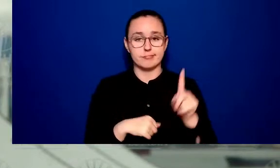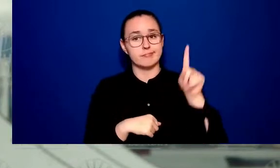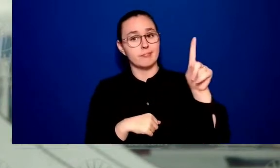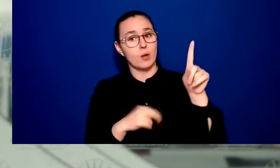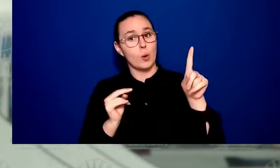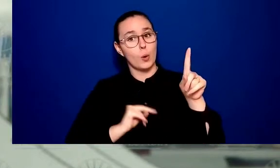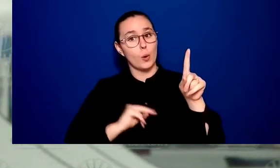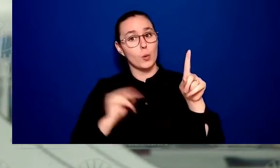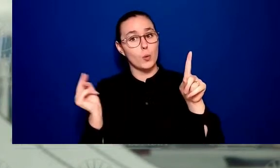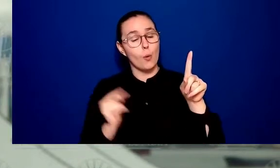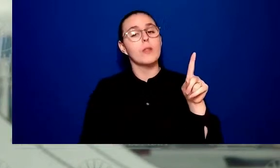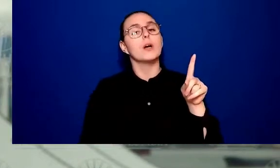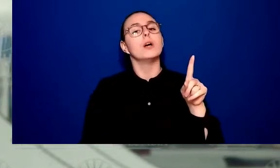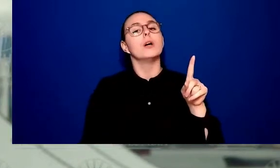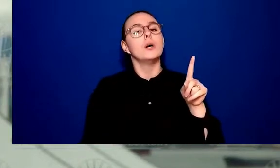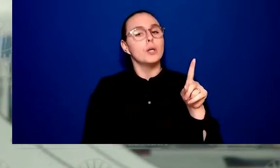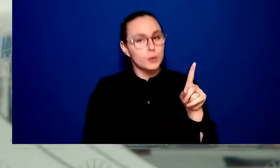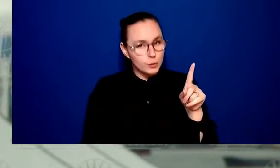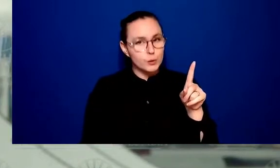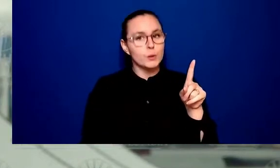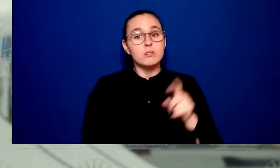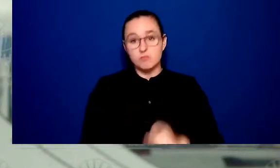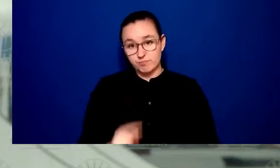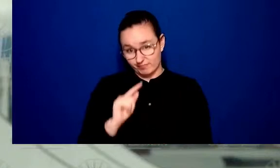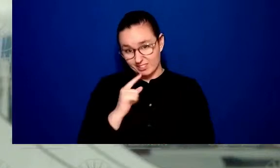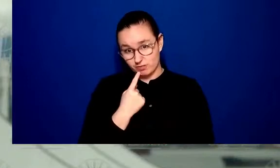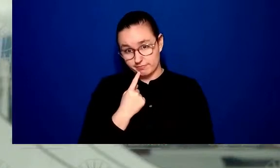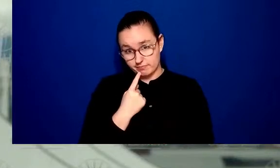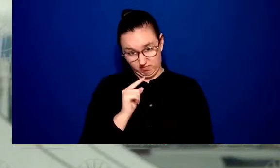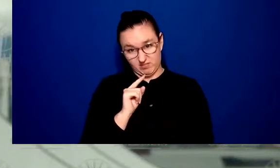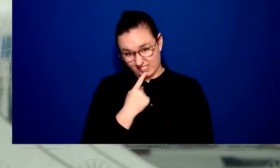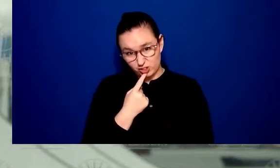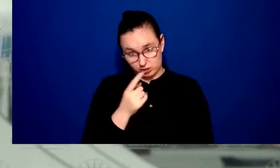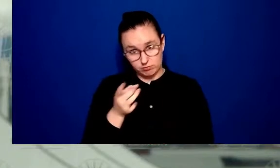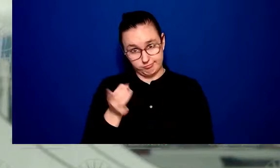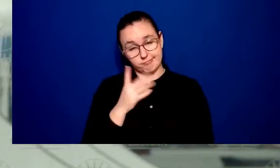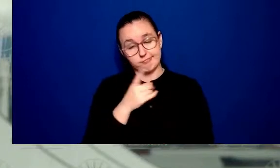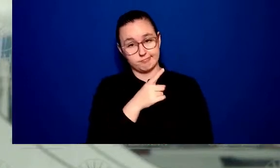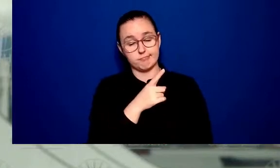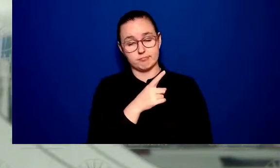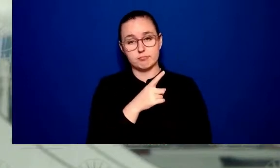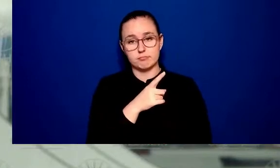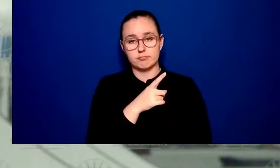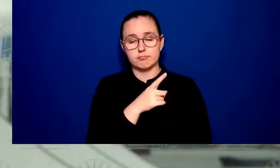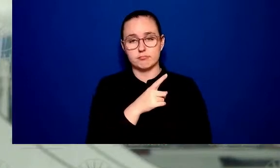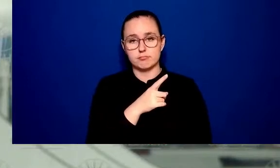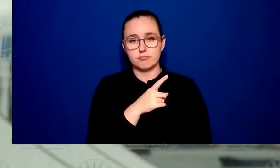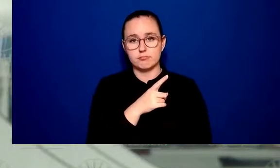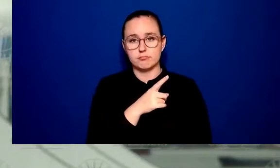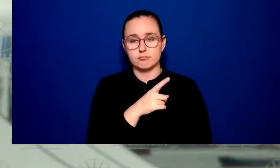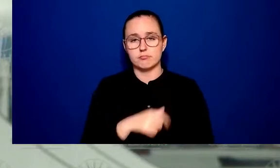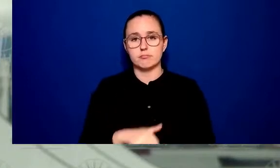extremely extremely serious at the moment. I just want to lay